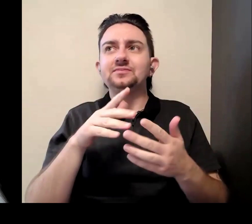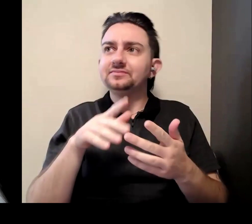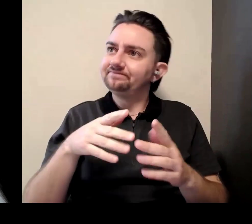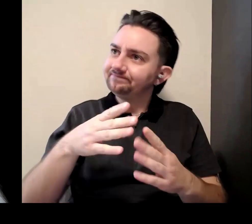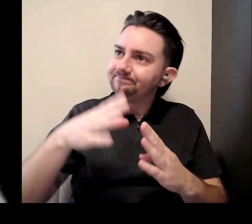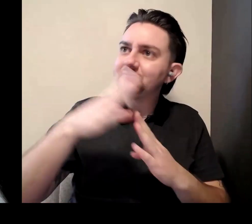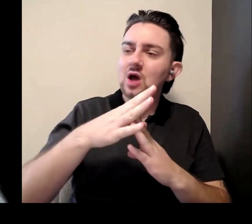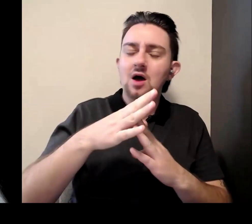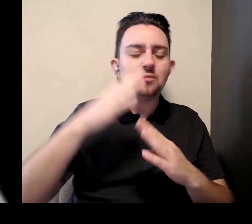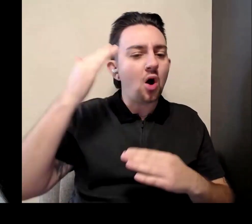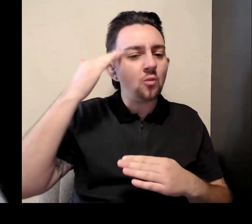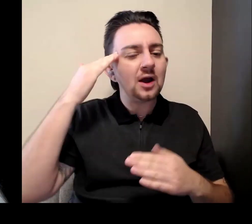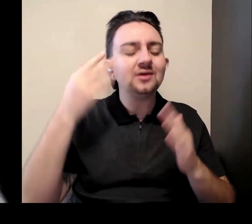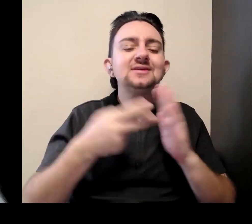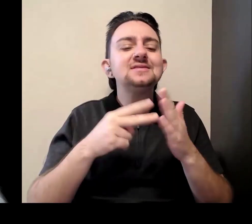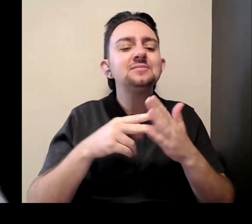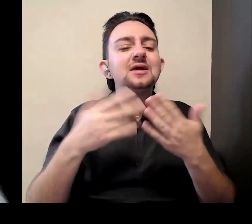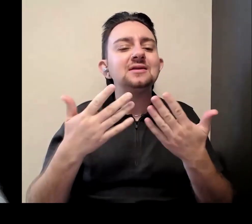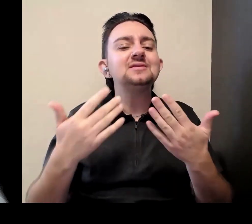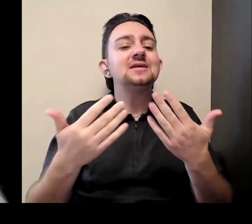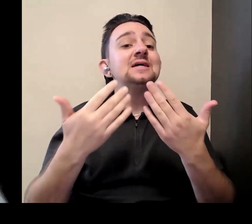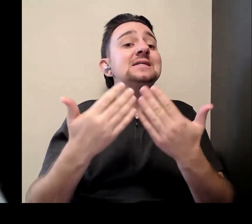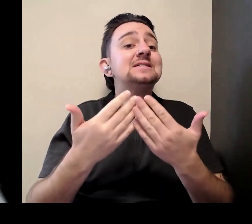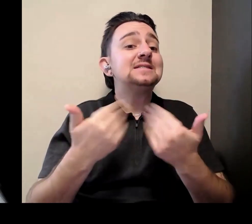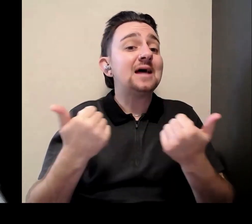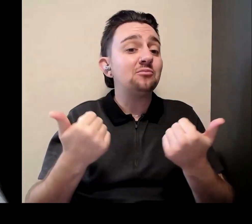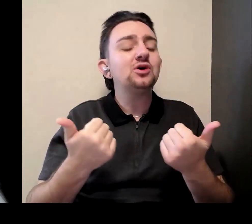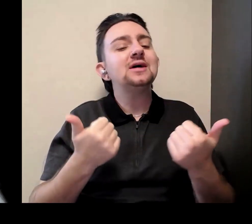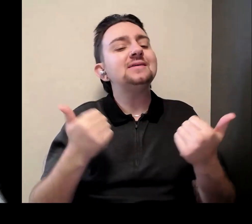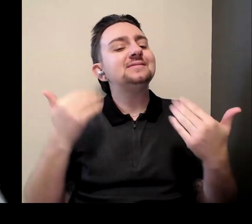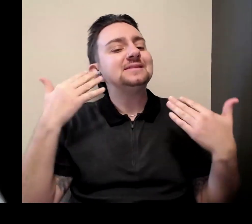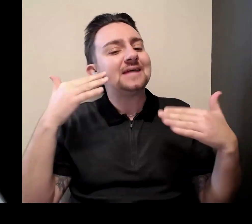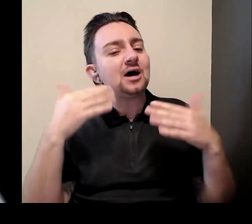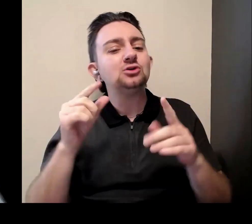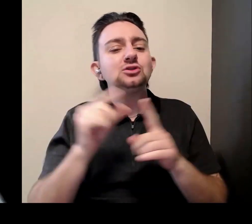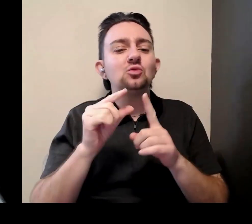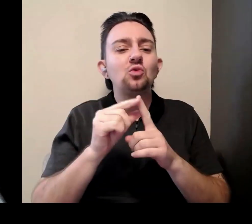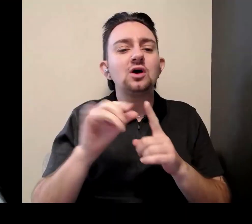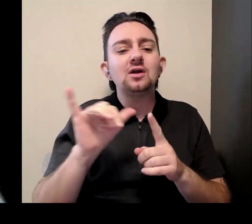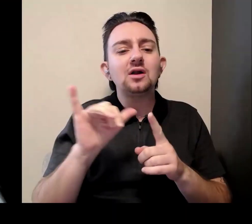So if a child hears the word fast, can they break it down into s, a, s?